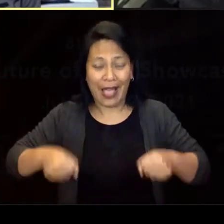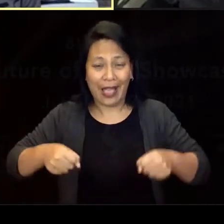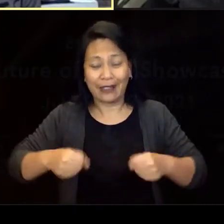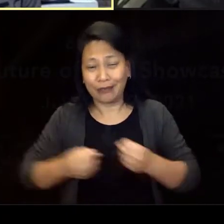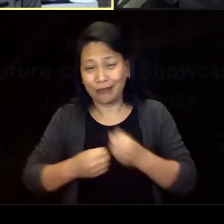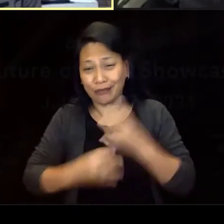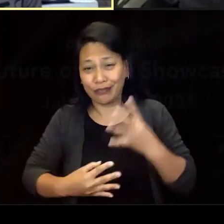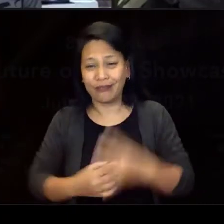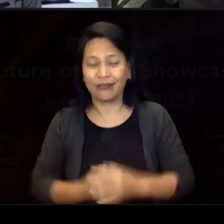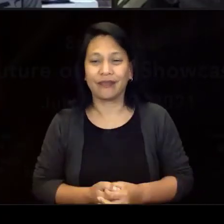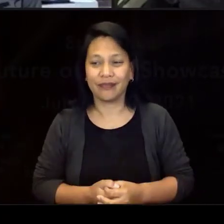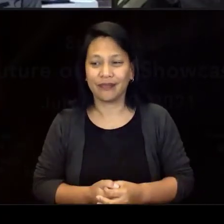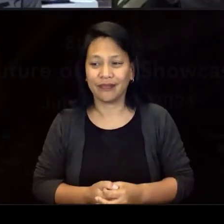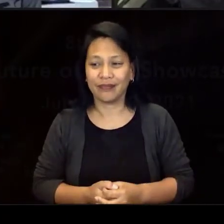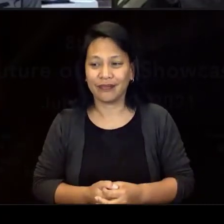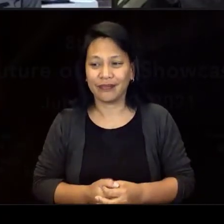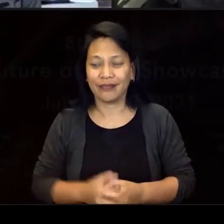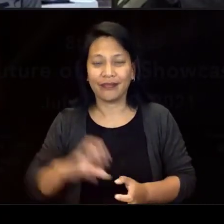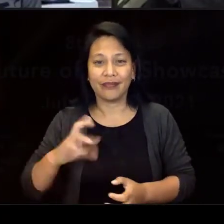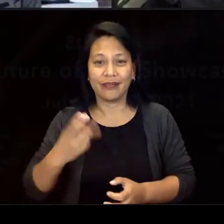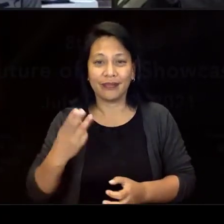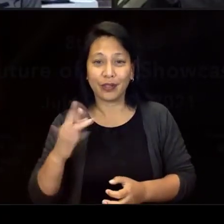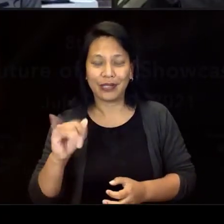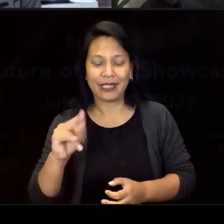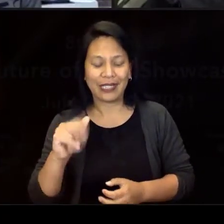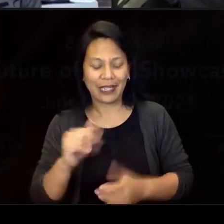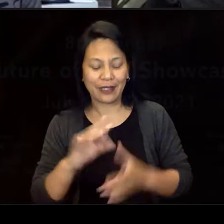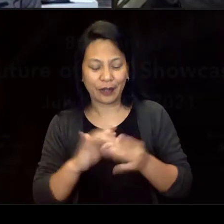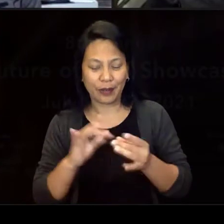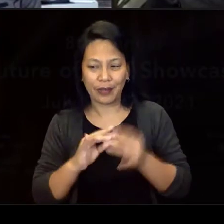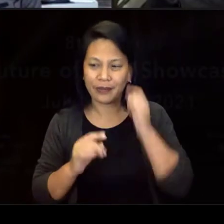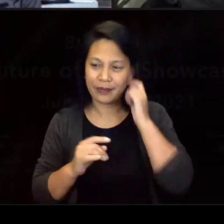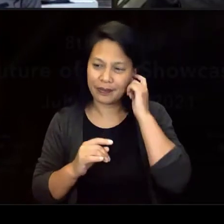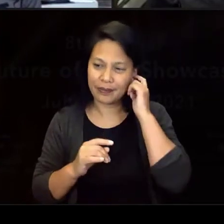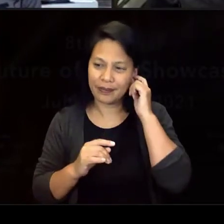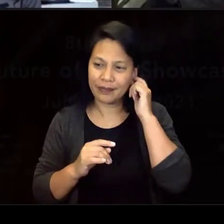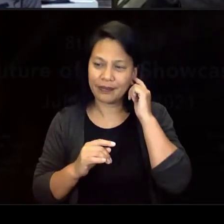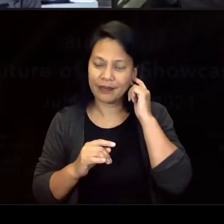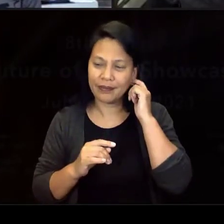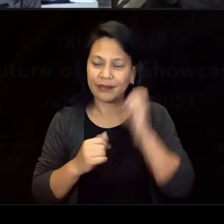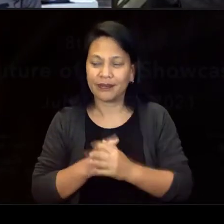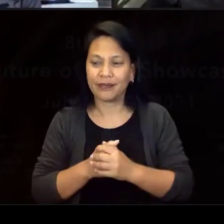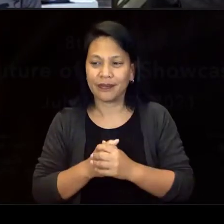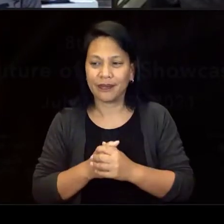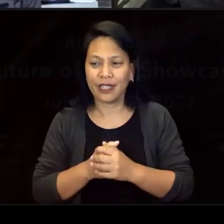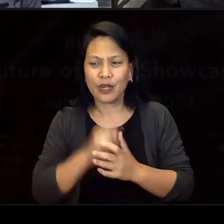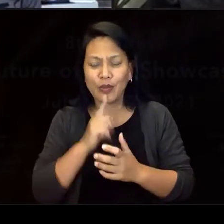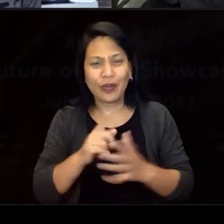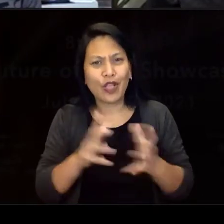Christina. Sorry, I just wanted to add, cause I get so worked up about, about these conversations because so much of our